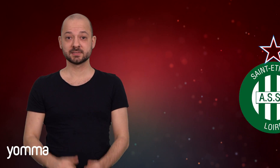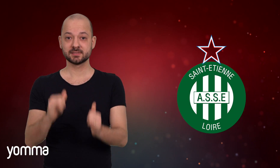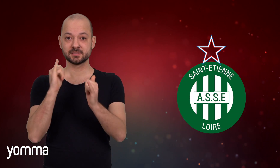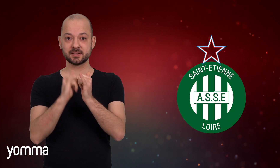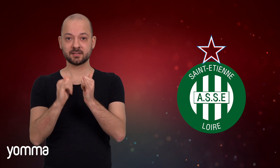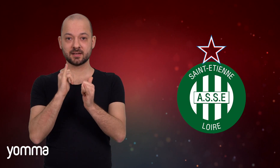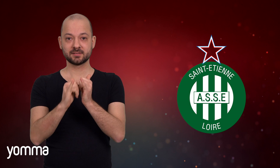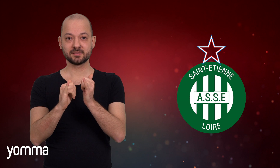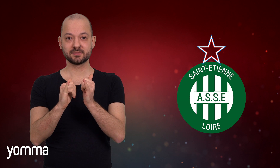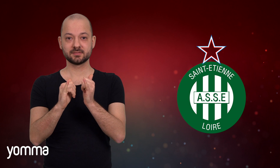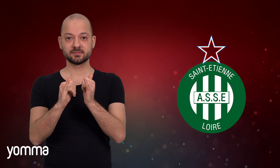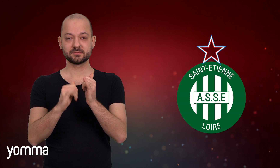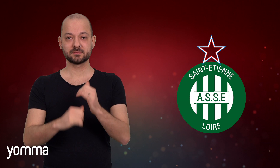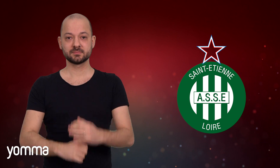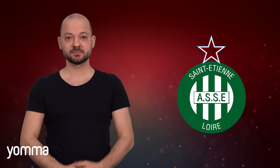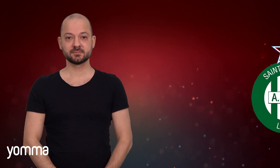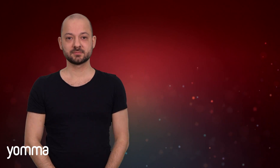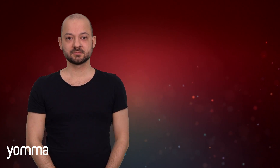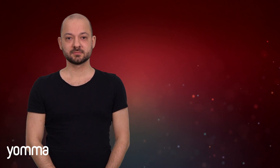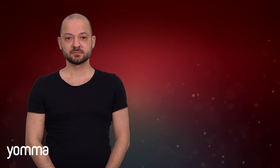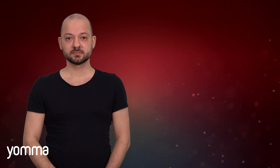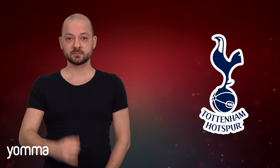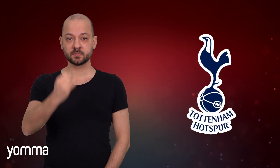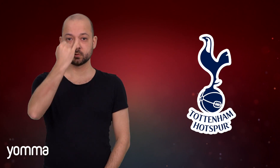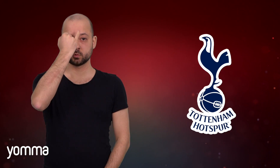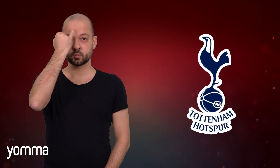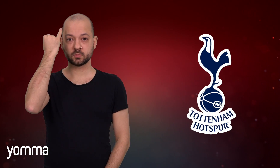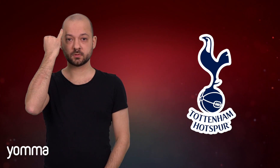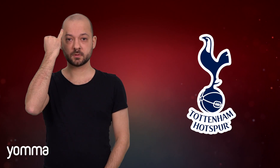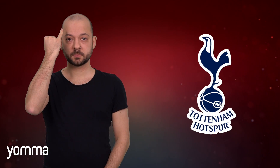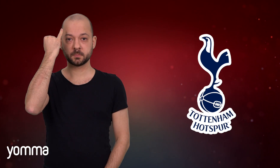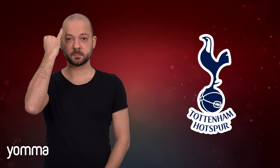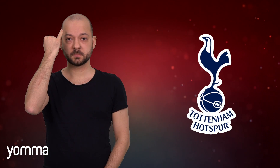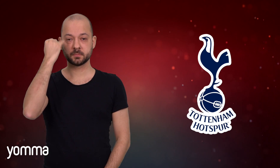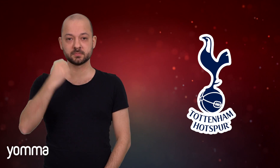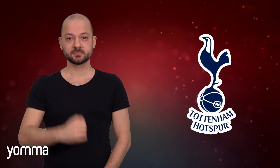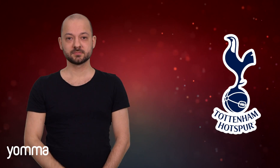AS Saint-Étienne Tottenham Hotspur FC